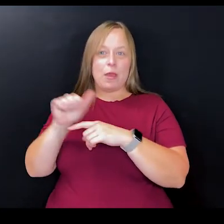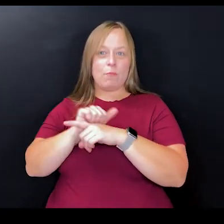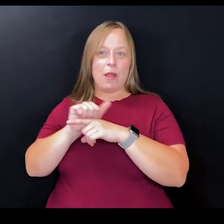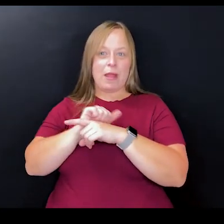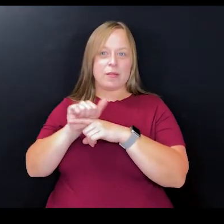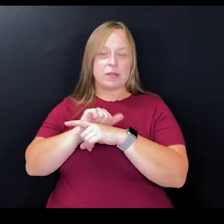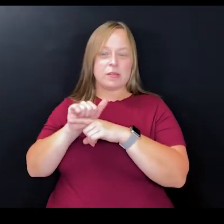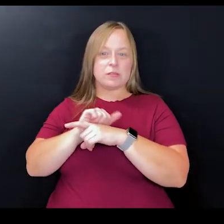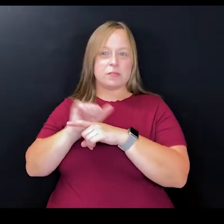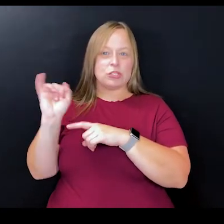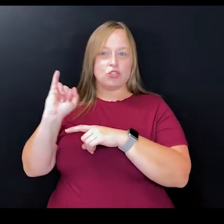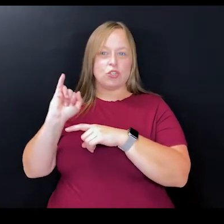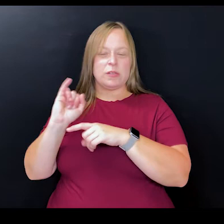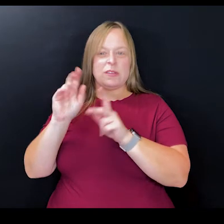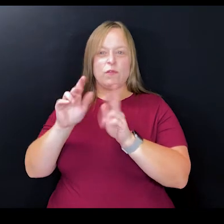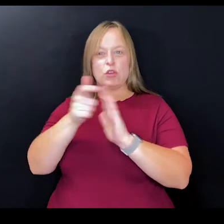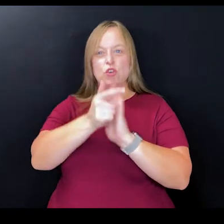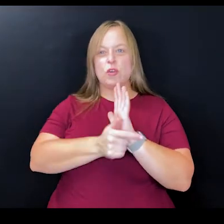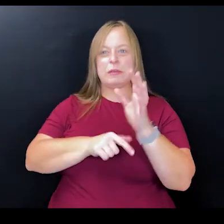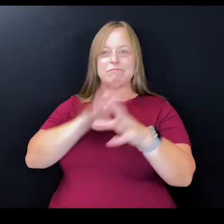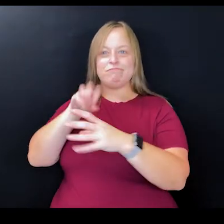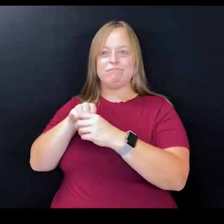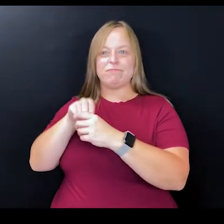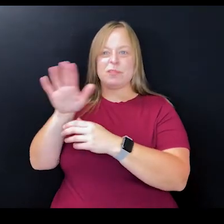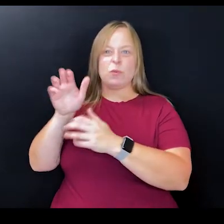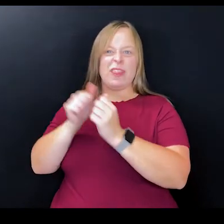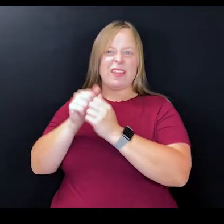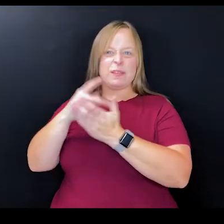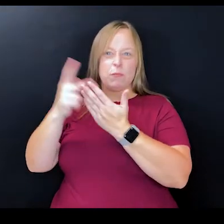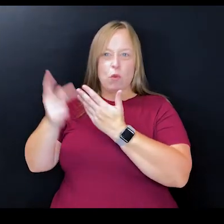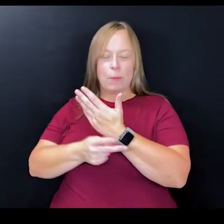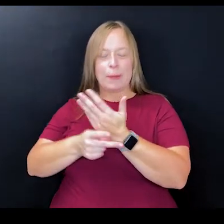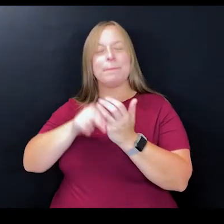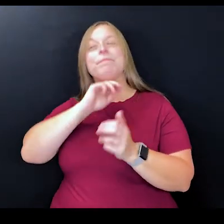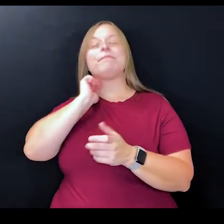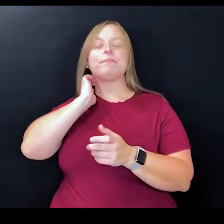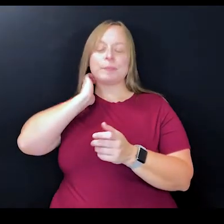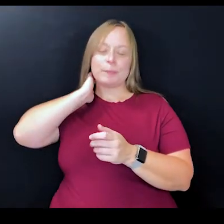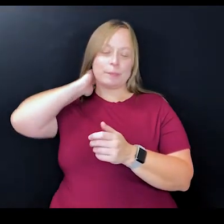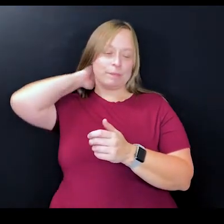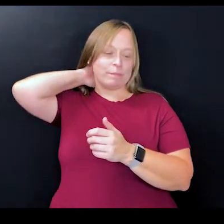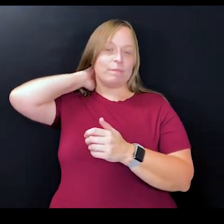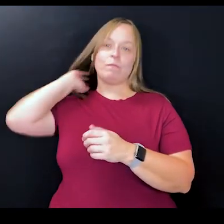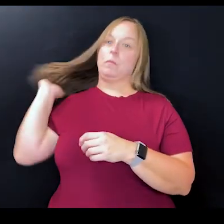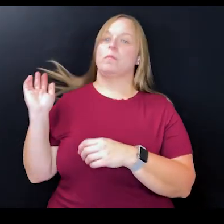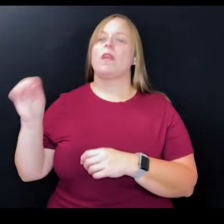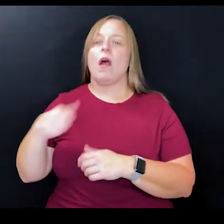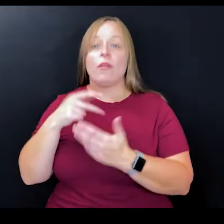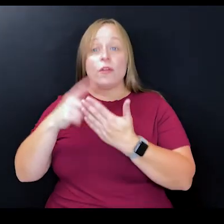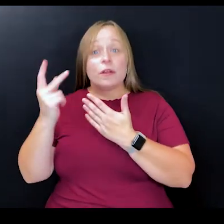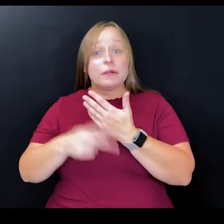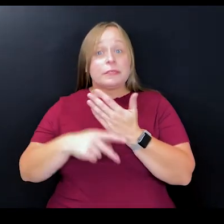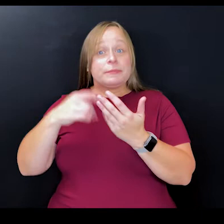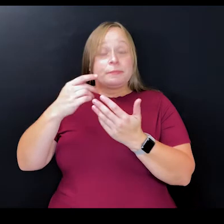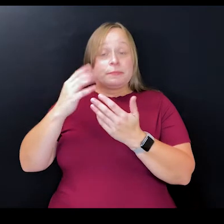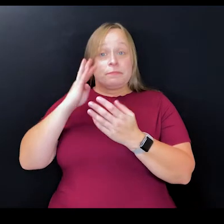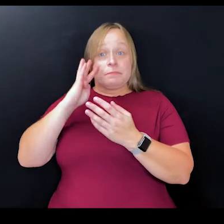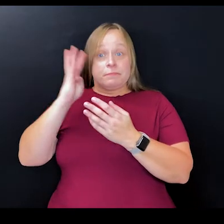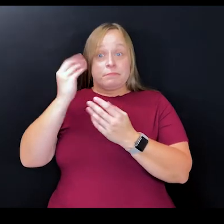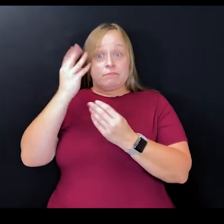to attorneys who participate in the Attorney Emeritus Program. Additional information about the Attorney Emeritus Program